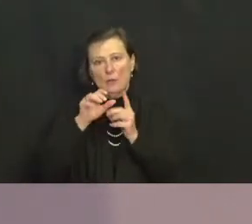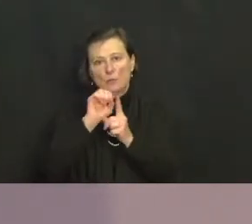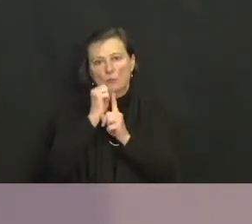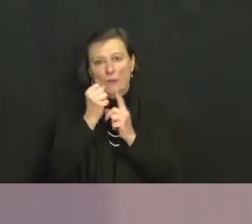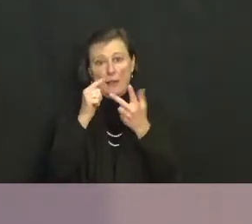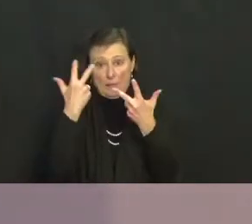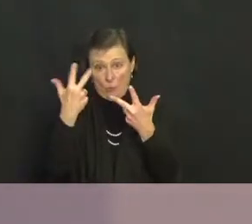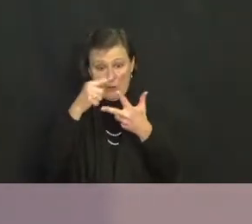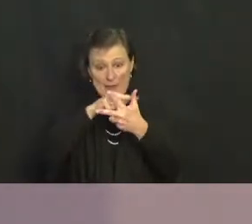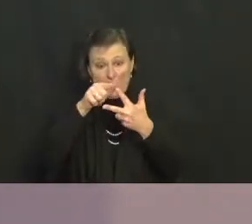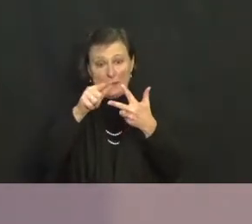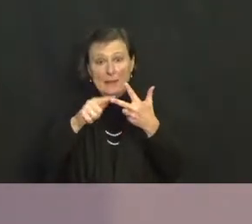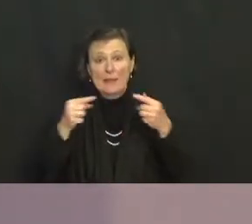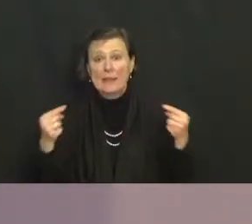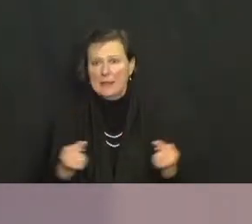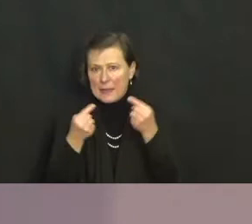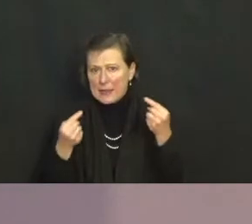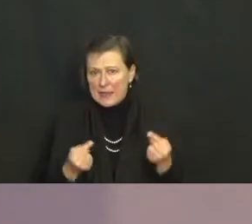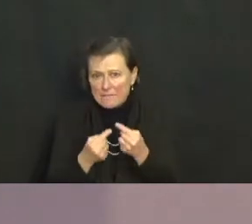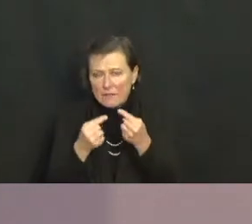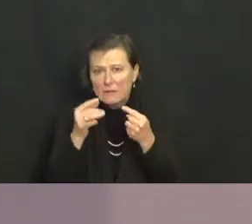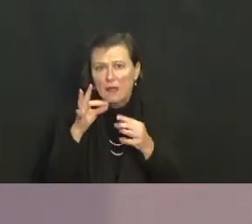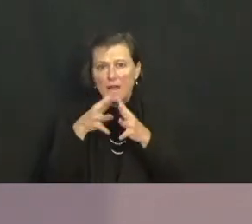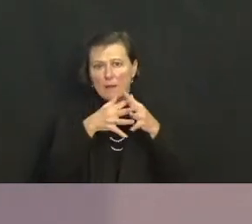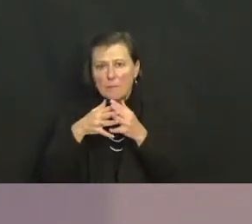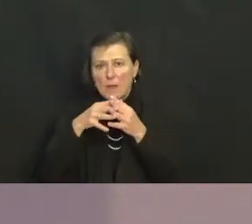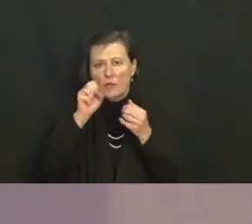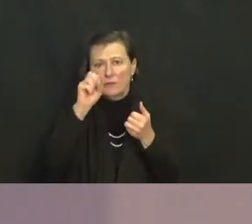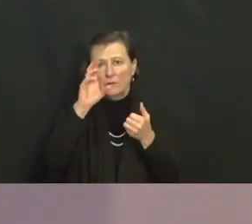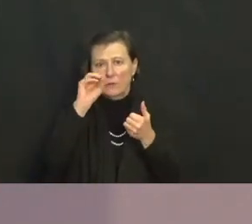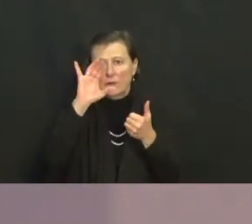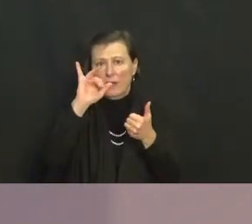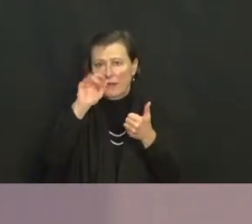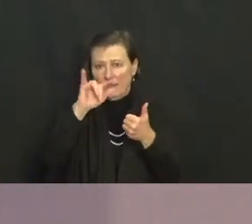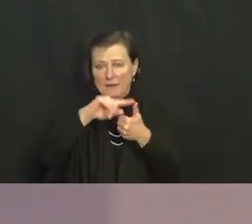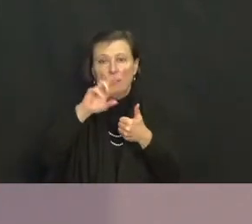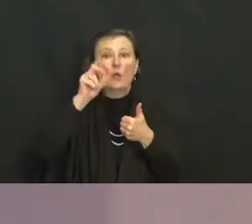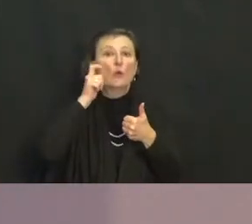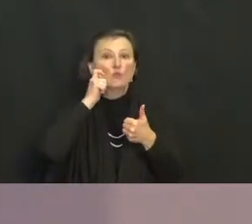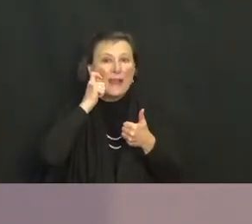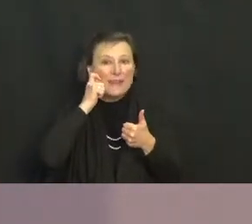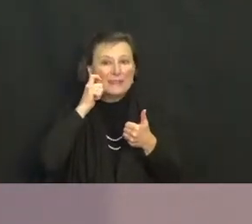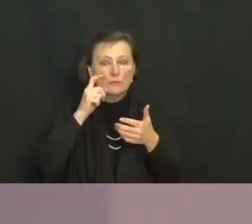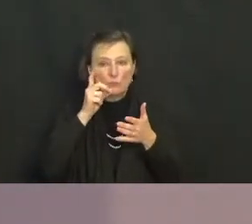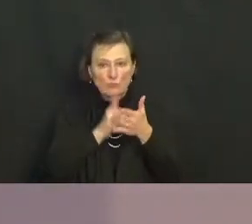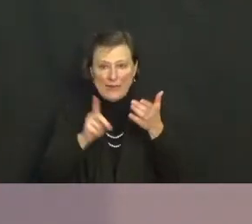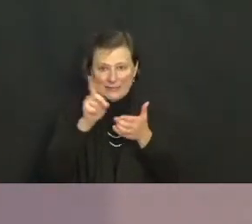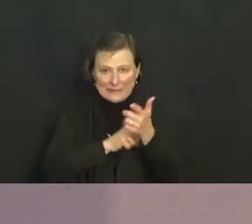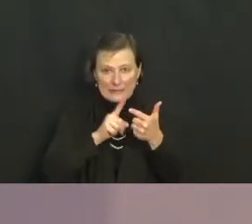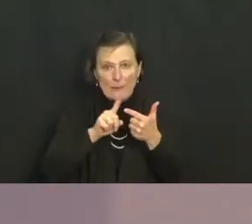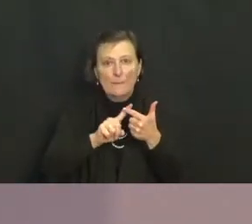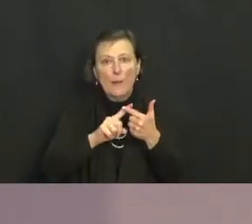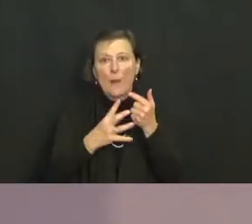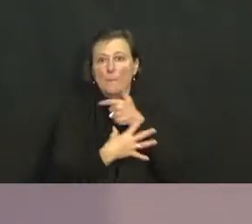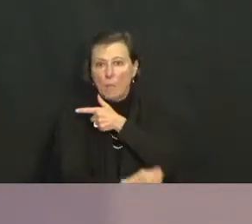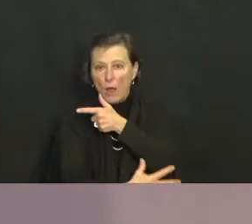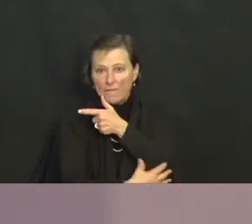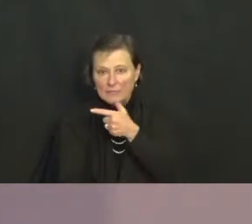The three evils of American society were racism and poverty and militarism.